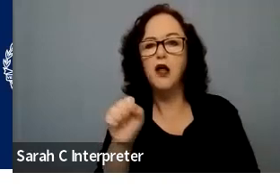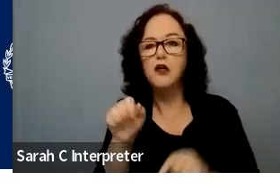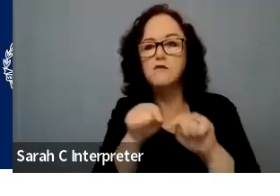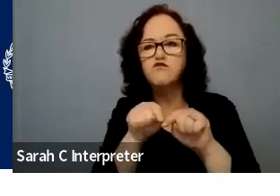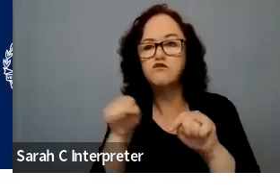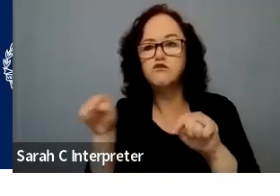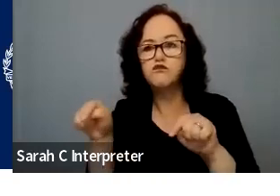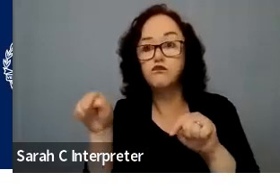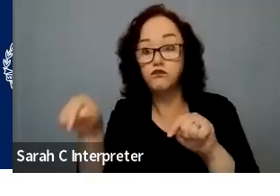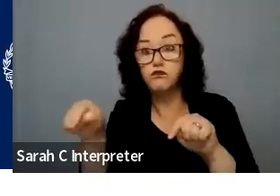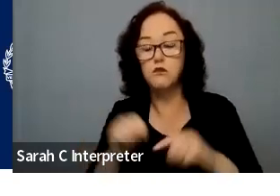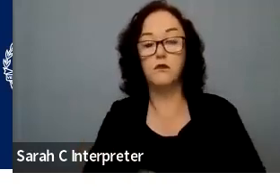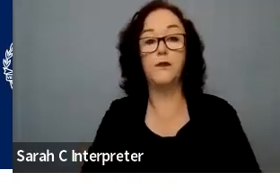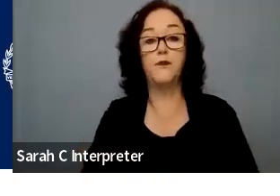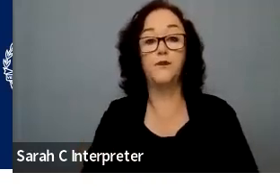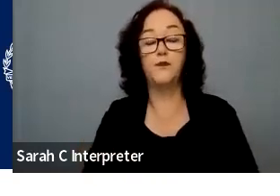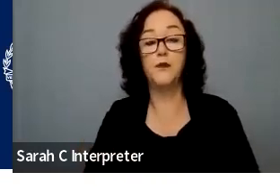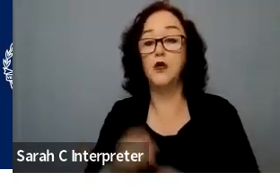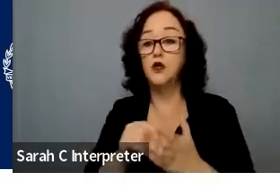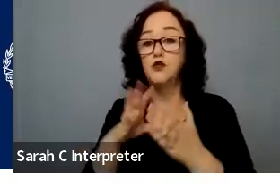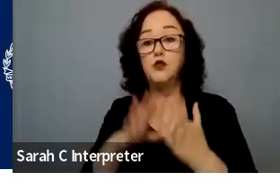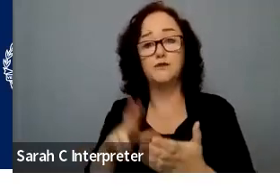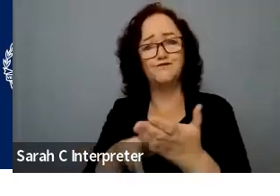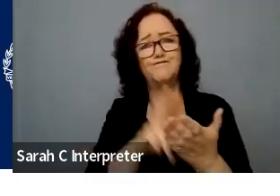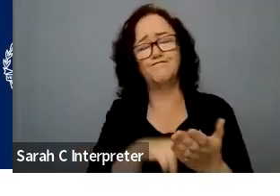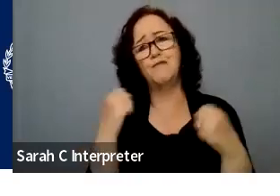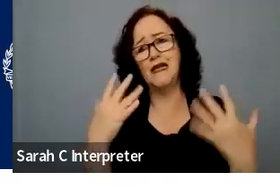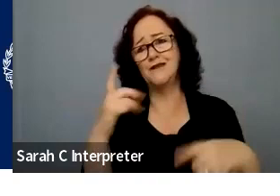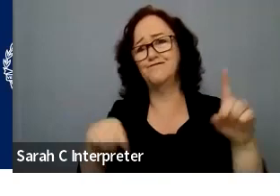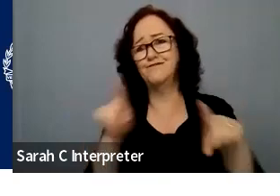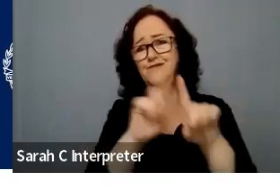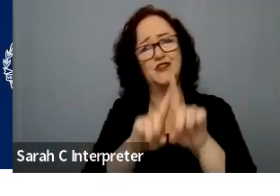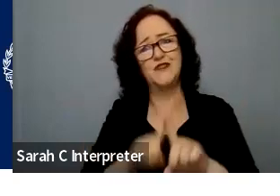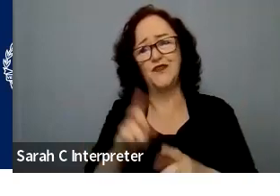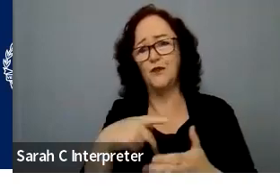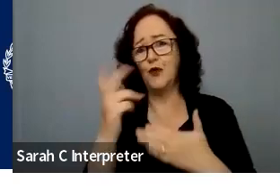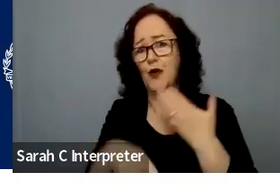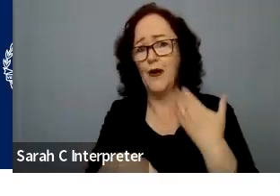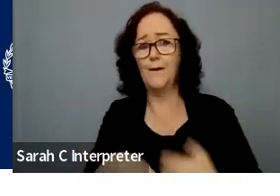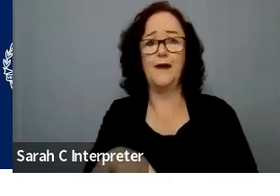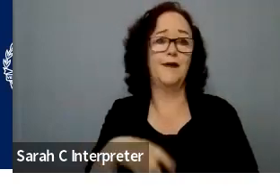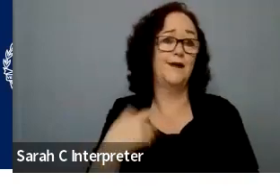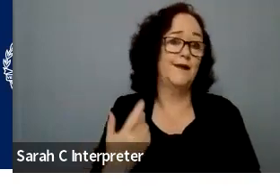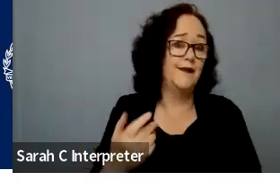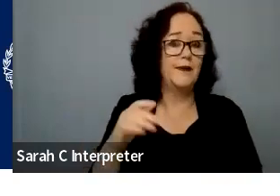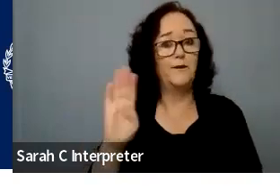Students are enrolled in all types of programs in the bsnlp, faculty are expected to conduct